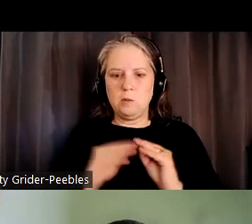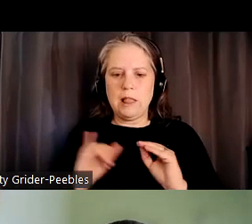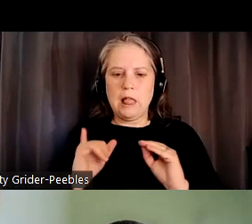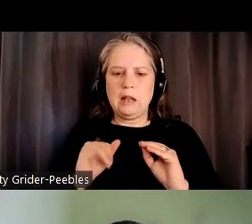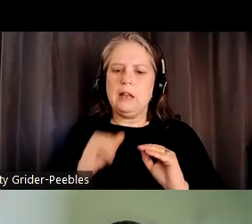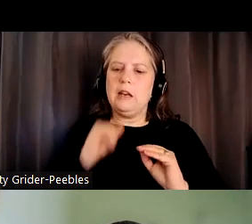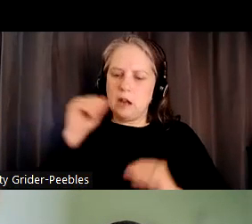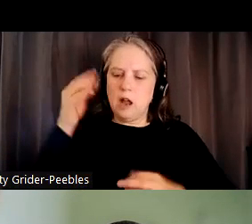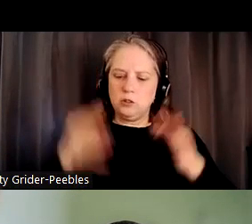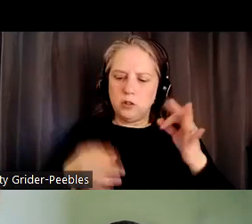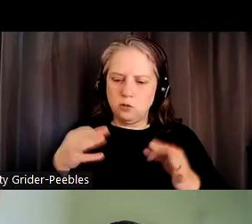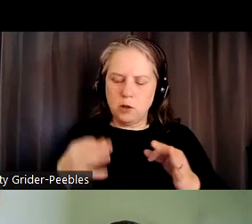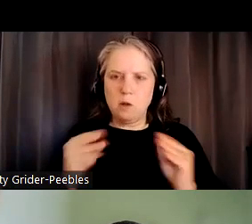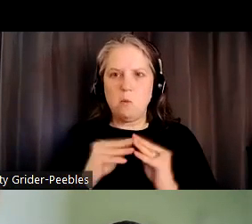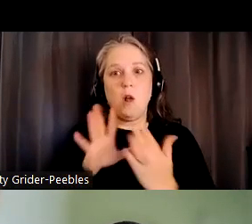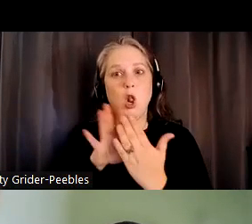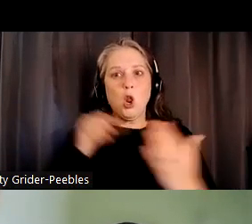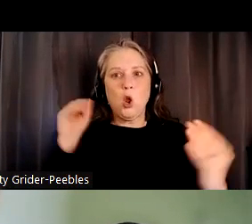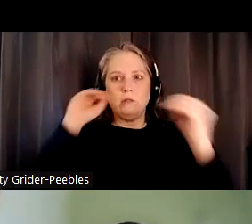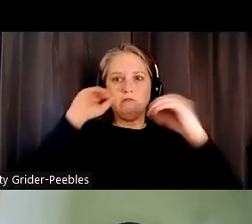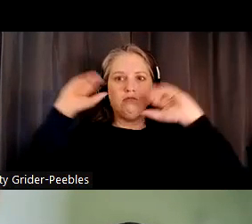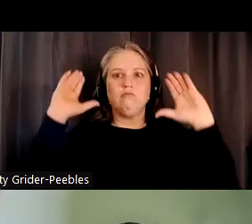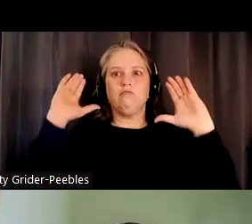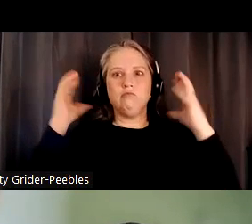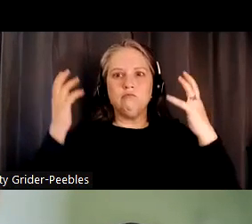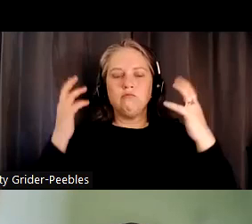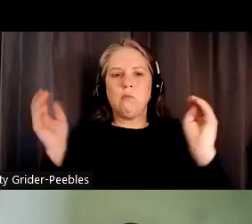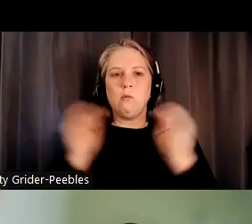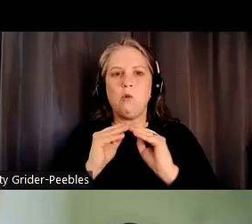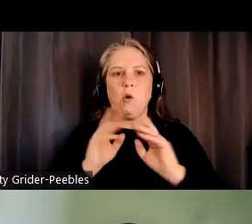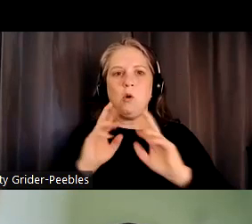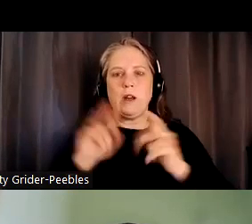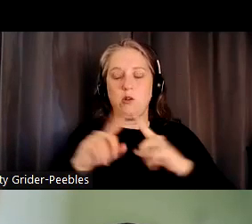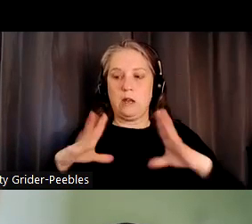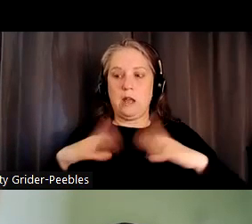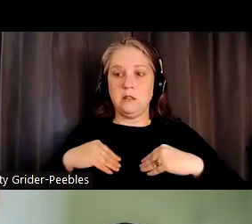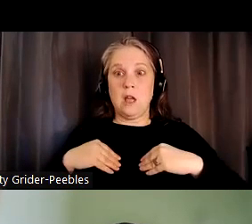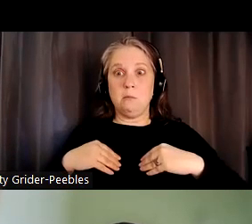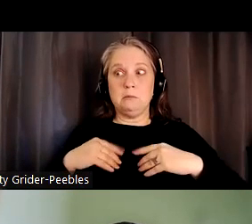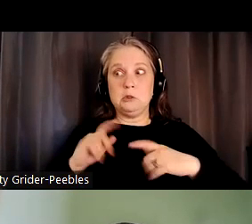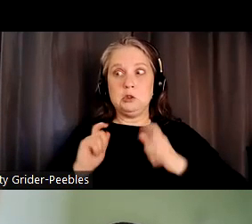a place of learning and a place you are ready to accept criticism and ready to